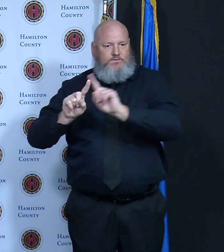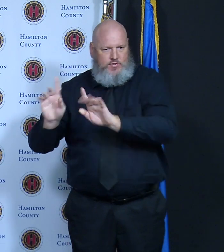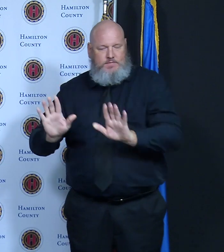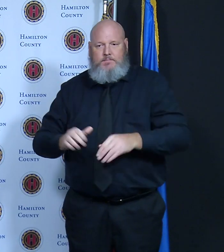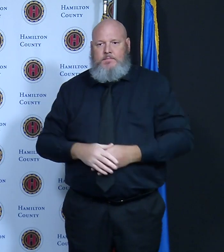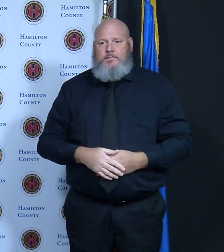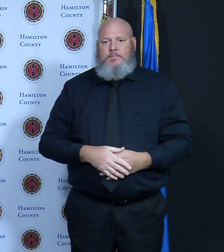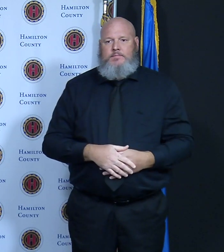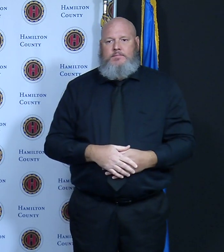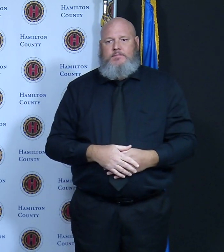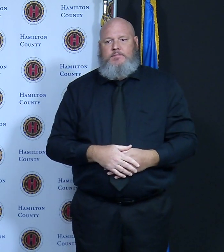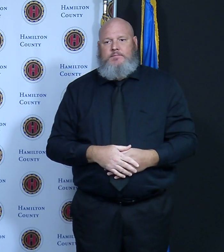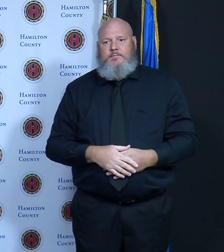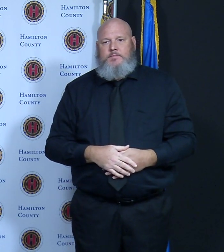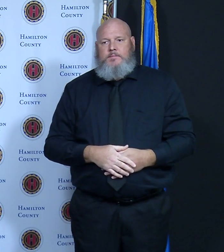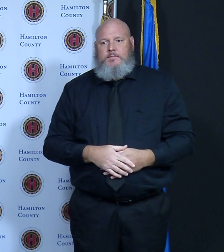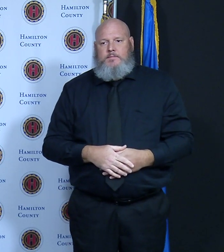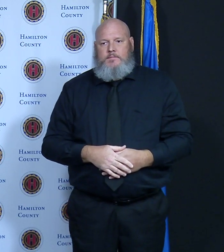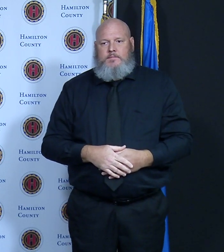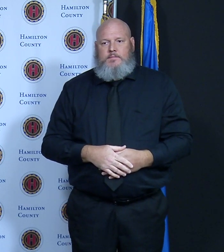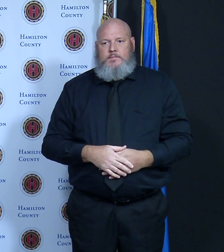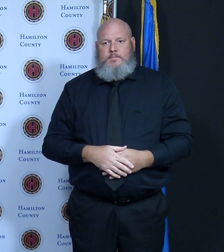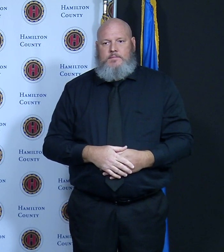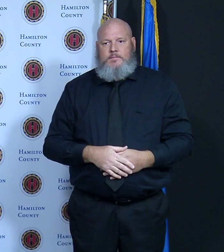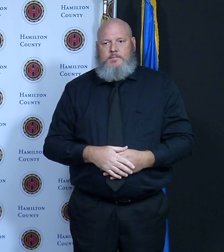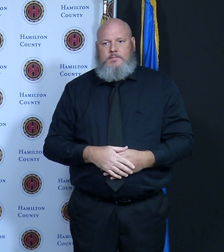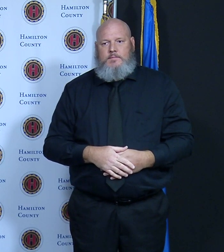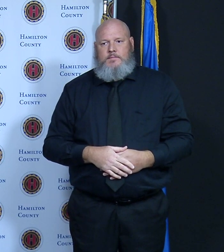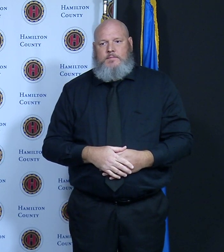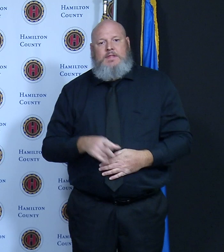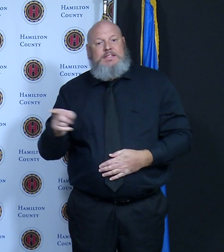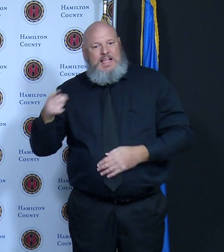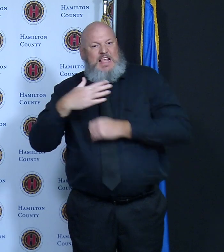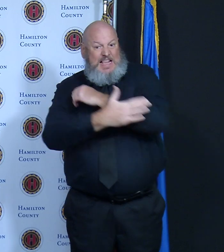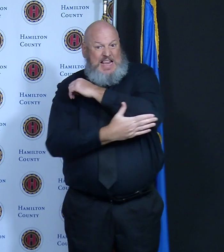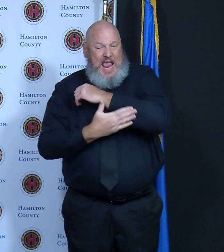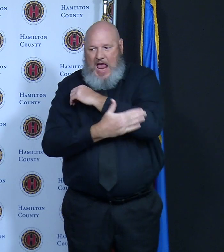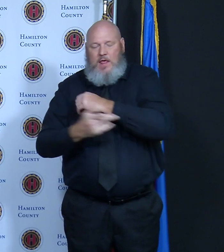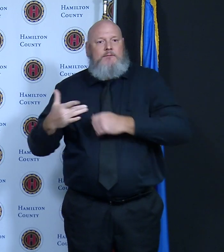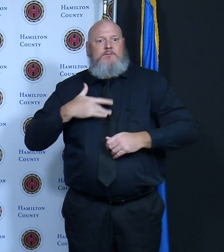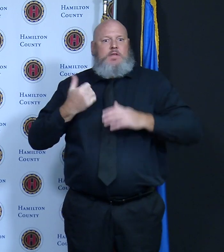and so we need to be able to respond to that and to what is coming by way of